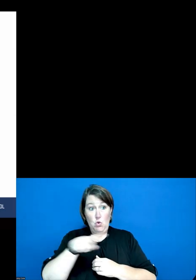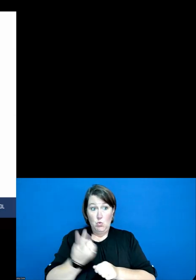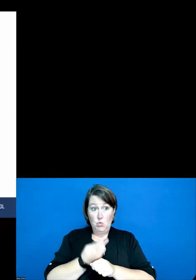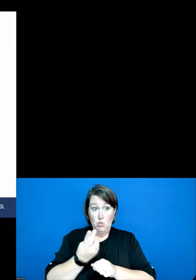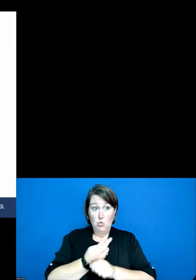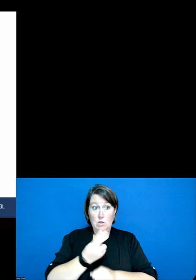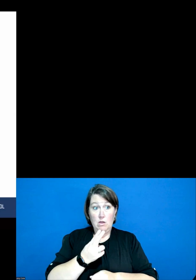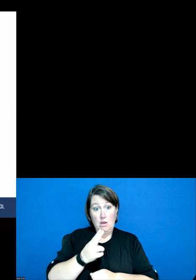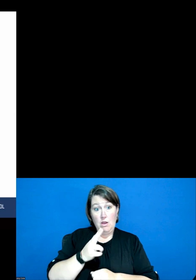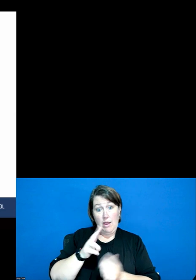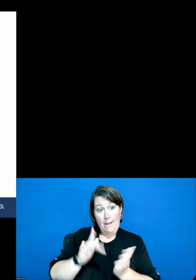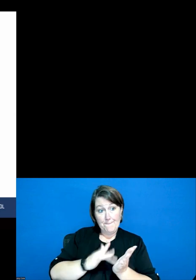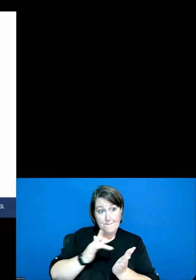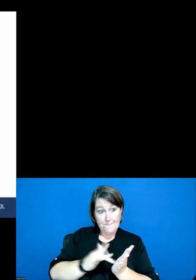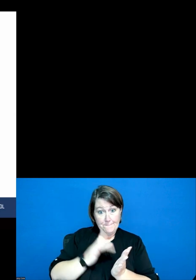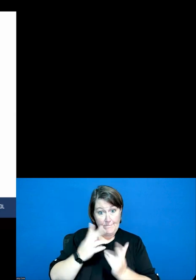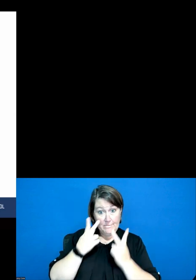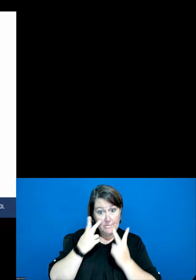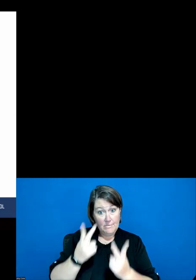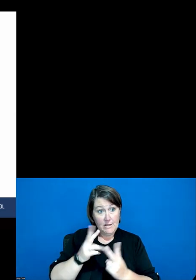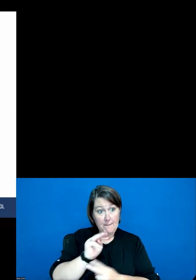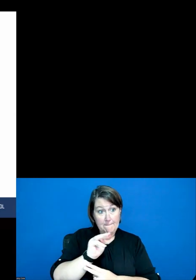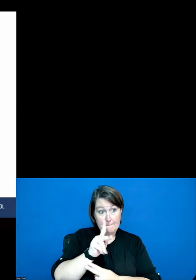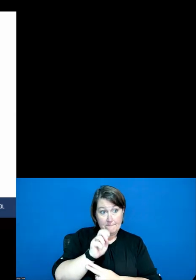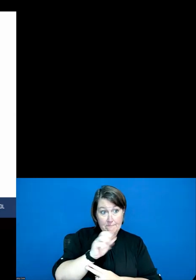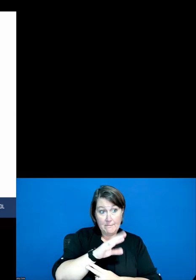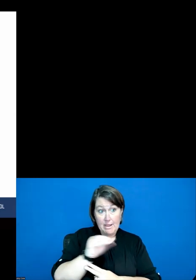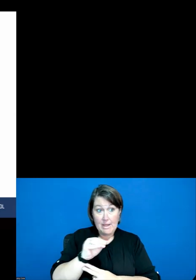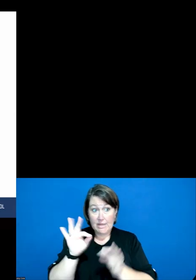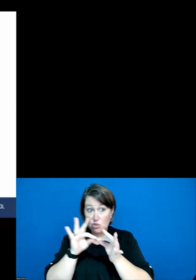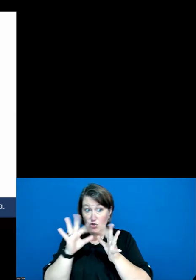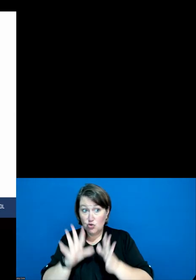can you tell me if you can see both Mike and the interpreter now?